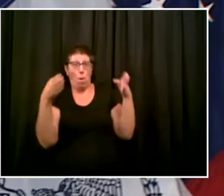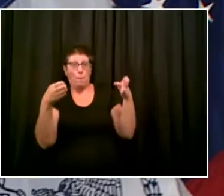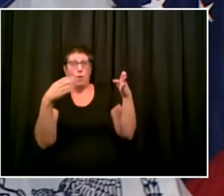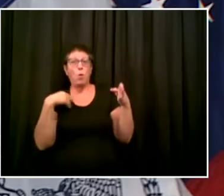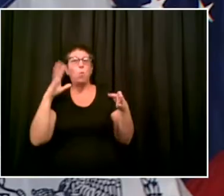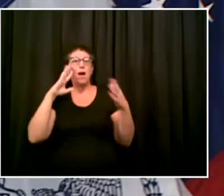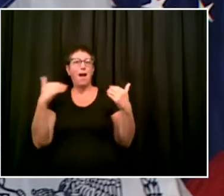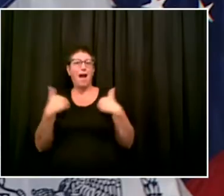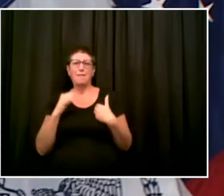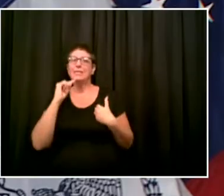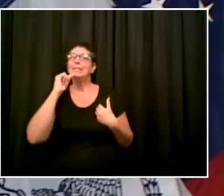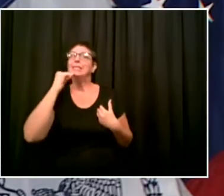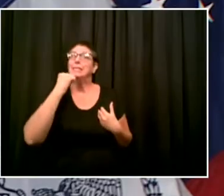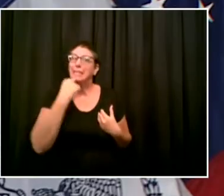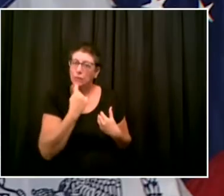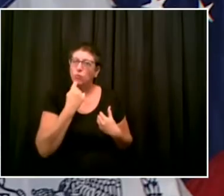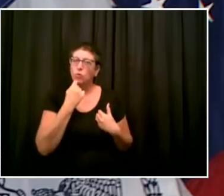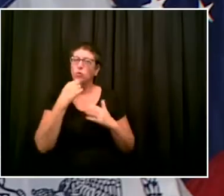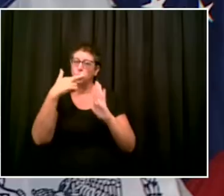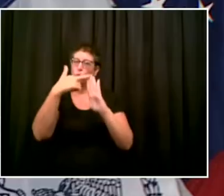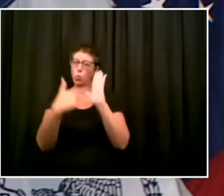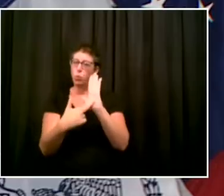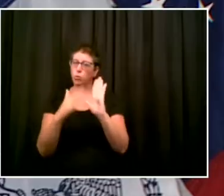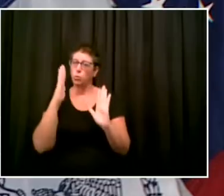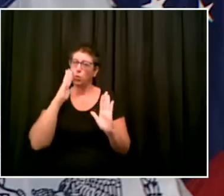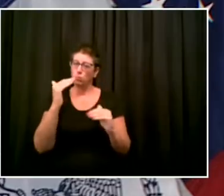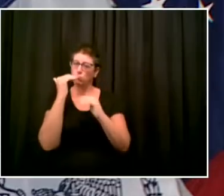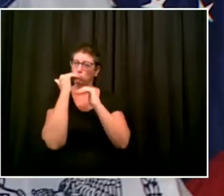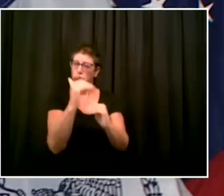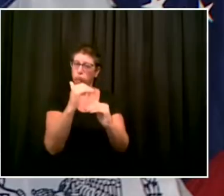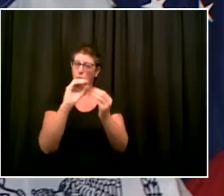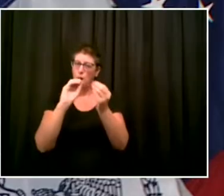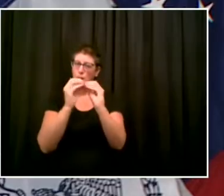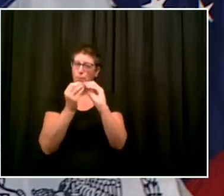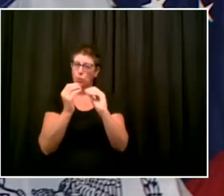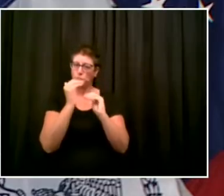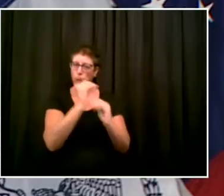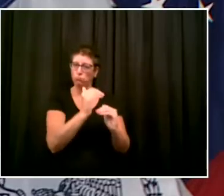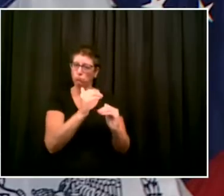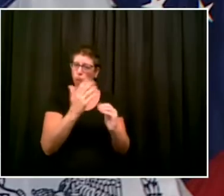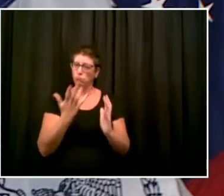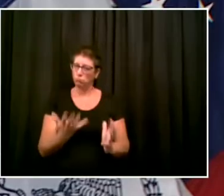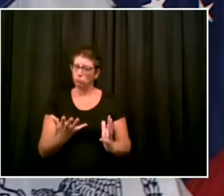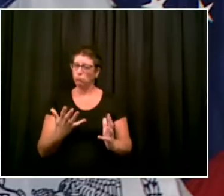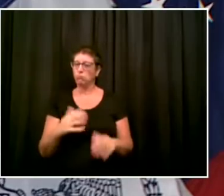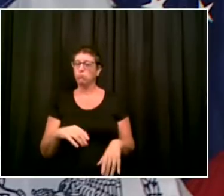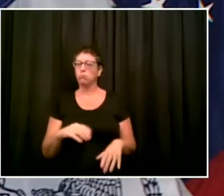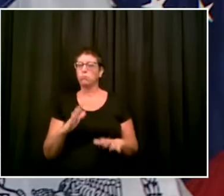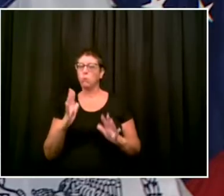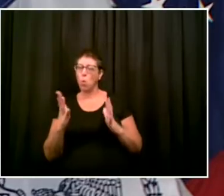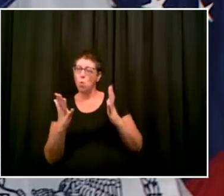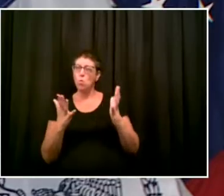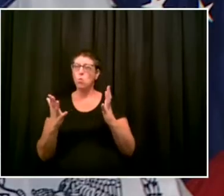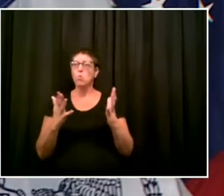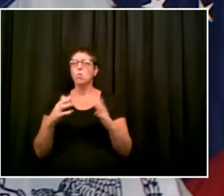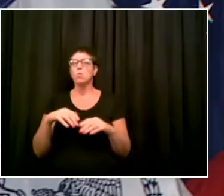GYMS ARE COMING BACK WITH SERIOUS RESTRICTIONS NDU TERHSTE ATE ROLES. WE KNOW THOSE RESTRICTIONS ARE GOING TO HELP PROTECT HEALTH AND SAFETY.